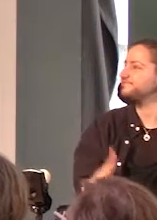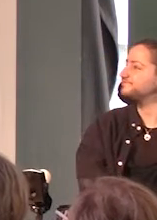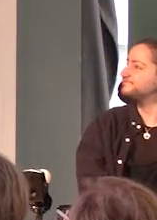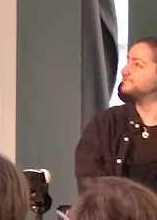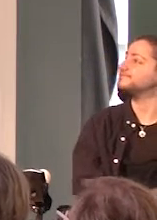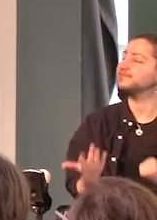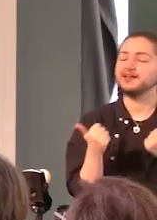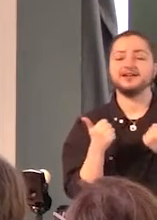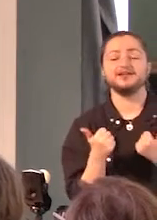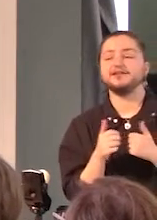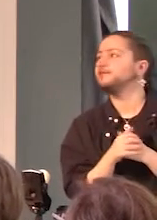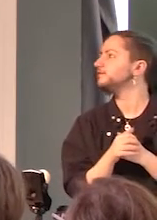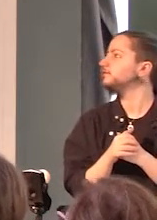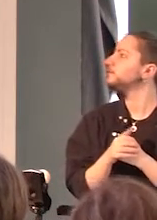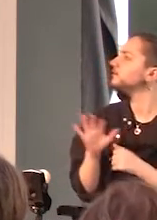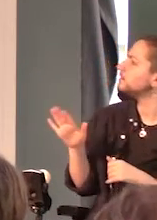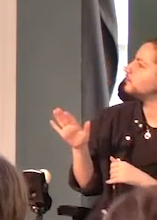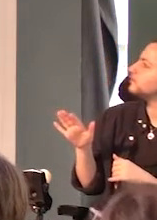So at this point in... Oh no, we're back a bit further.